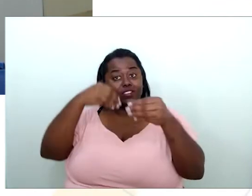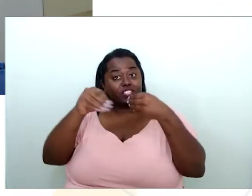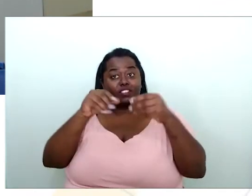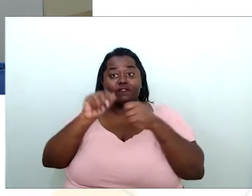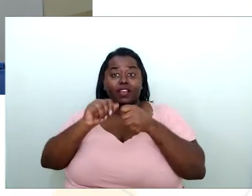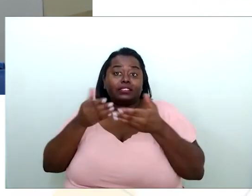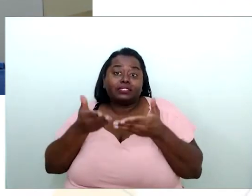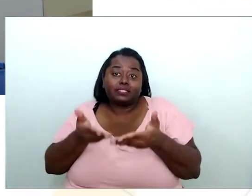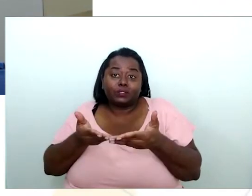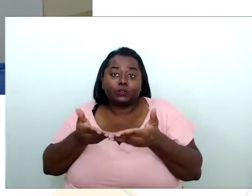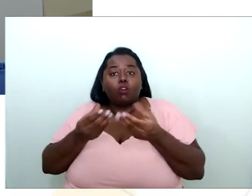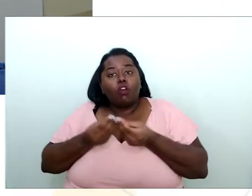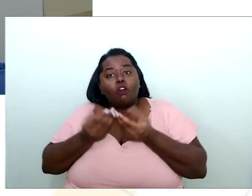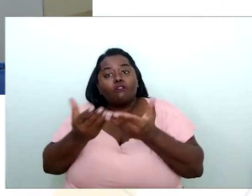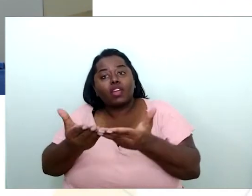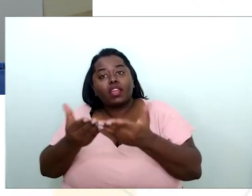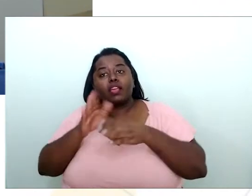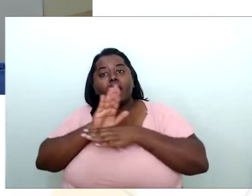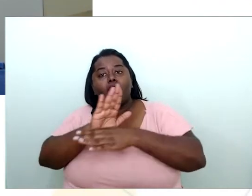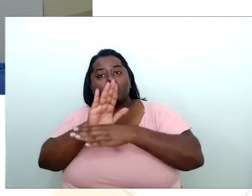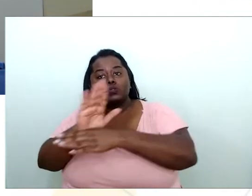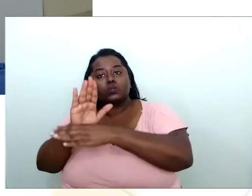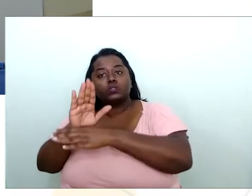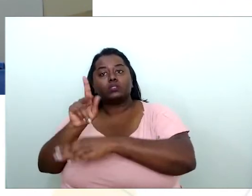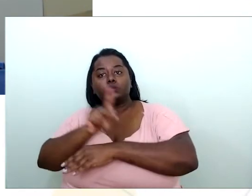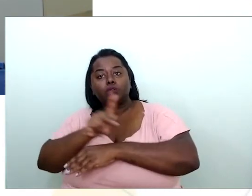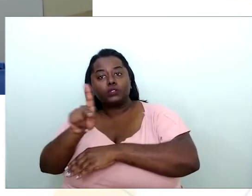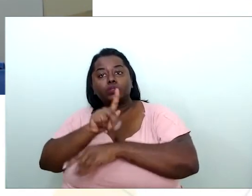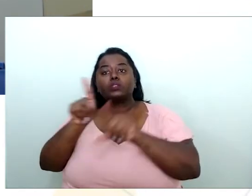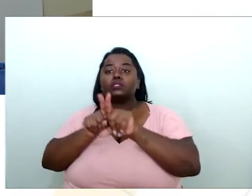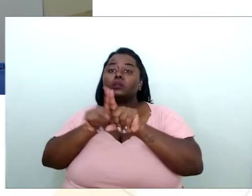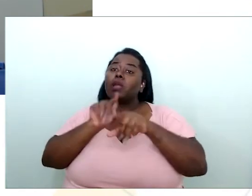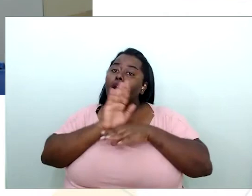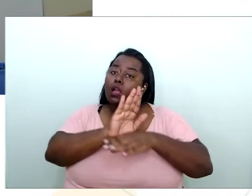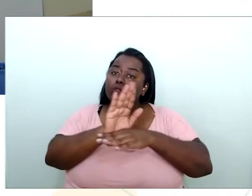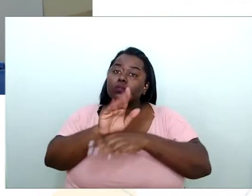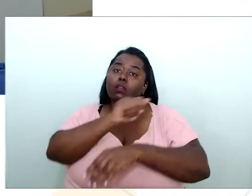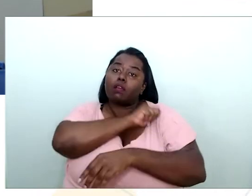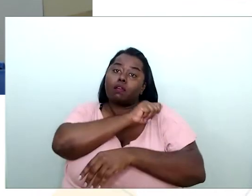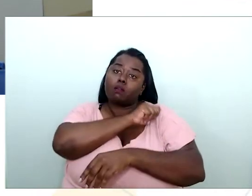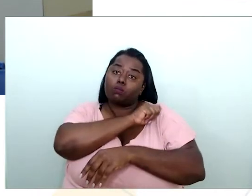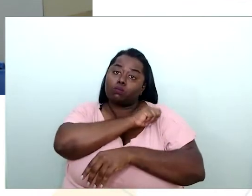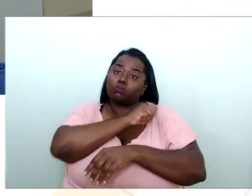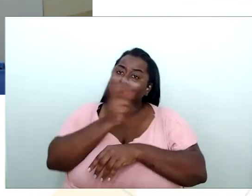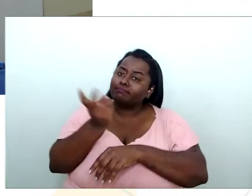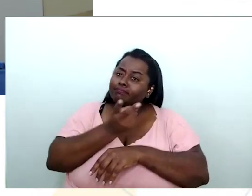provides that kind of help to the teachers and to the students to survive,